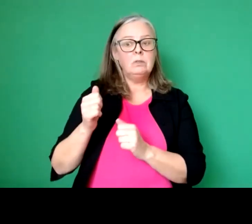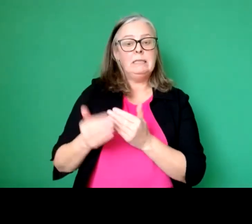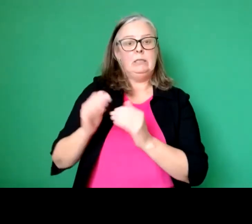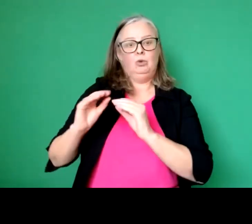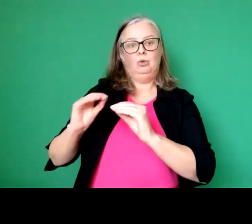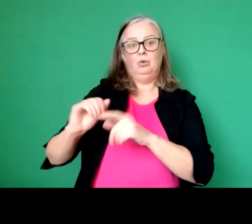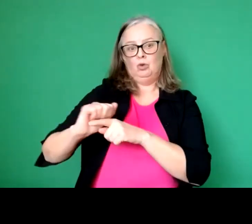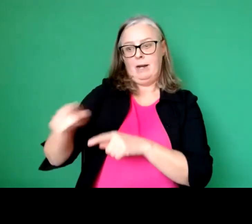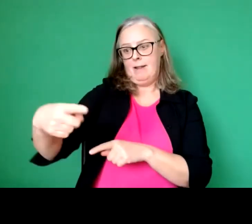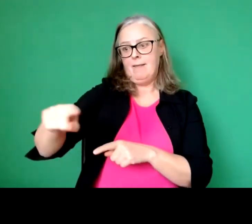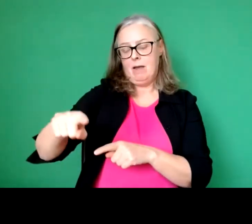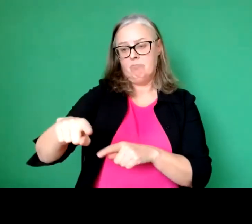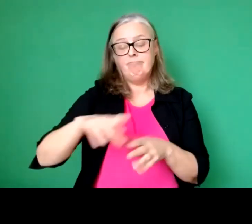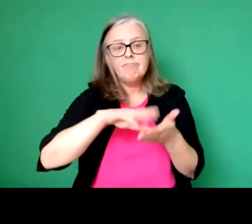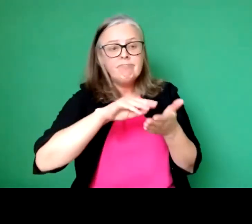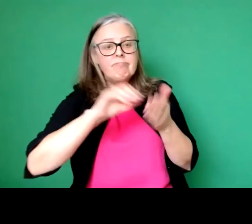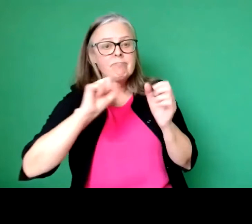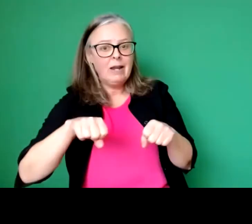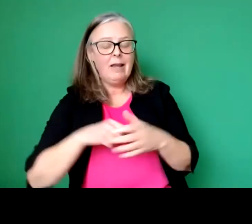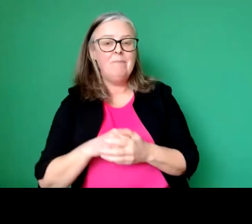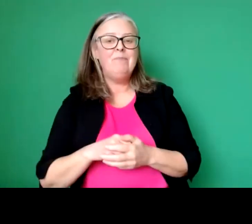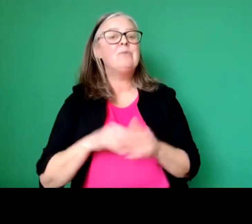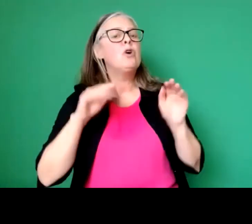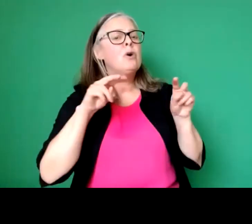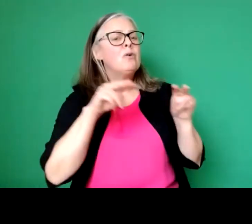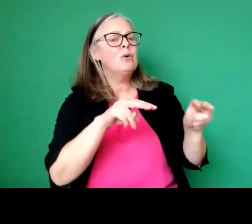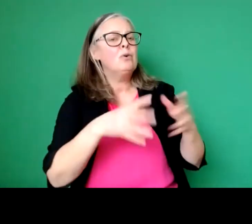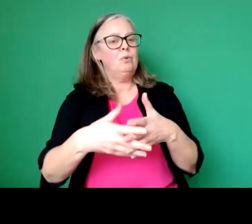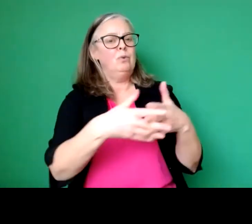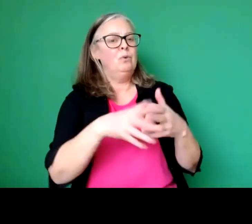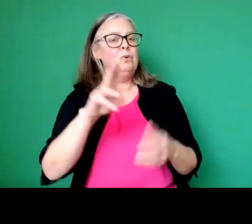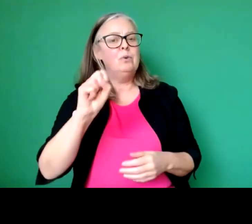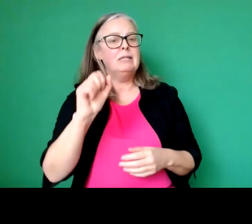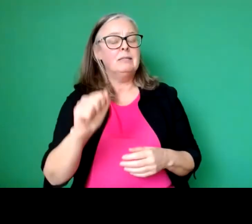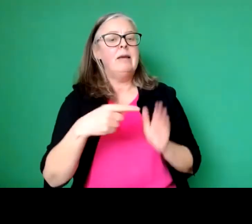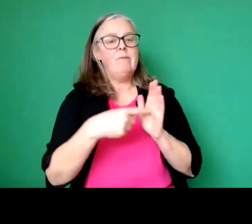and uh we've just looked to the united states for example where the department of transportation